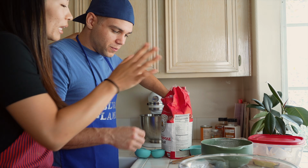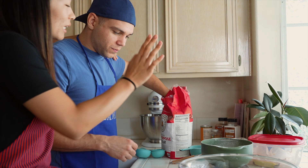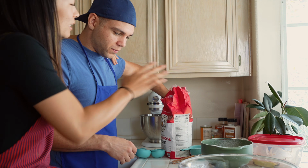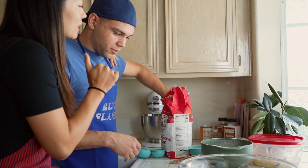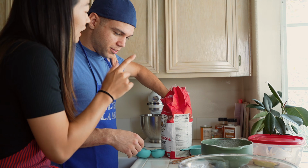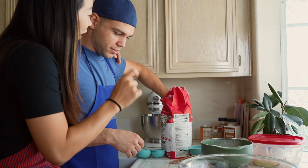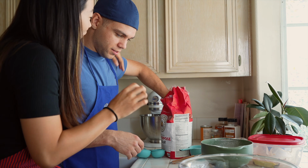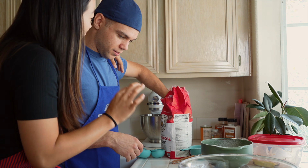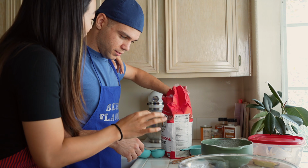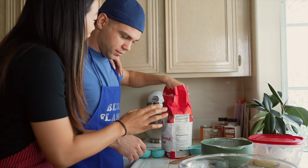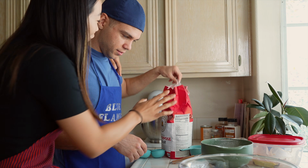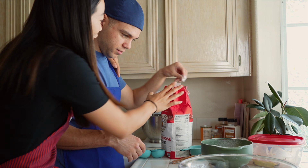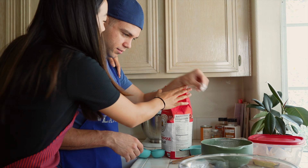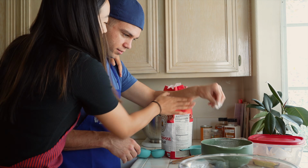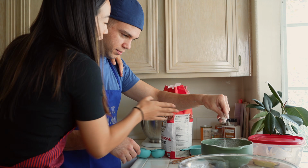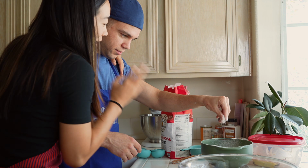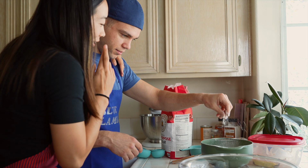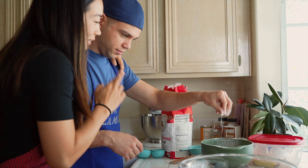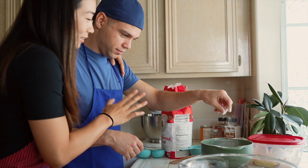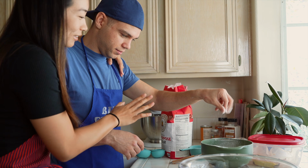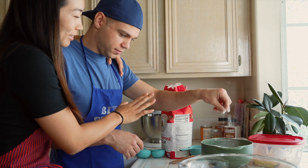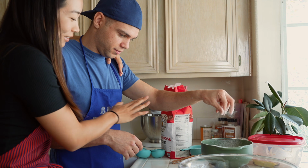E: It doesn't have to be perfect Ryan!